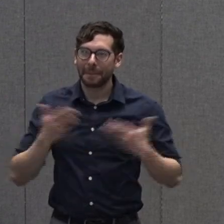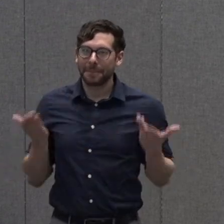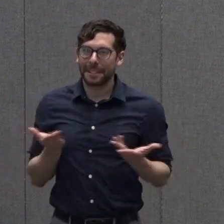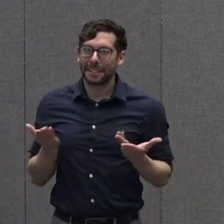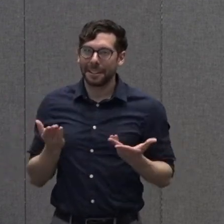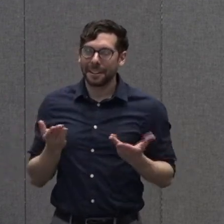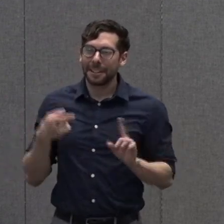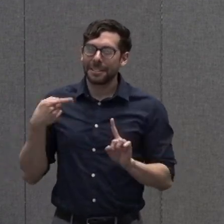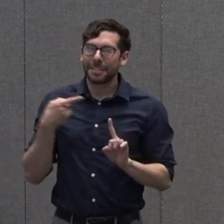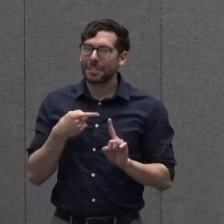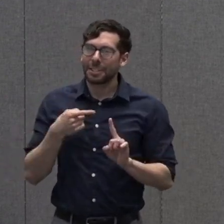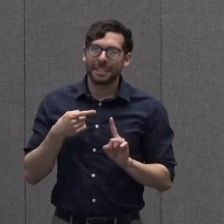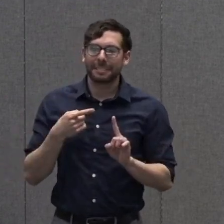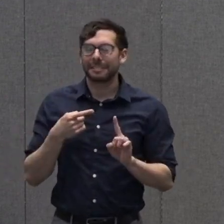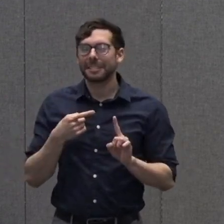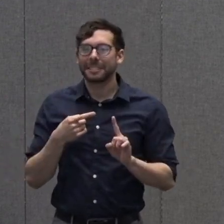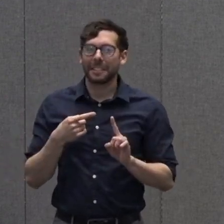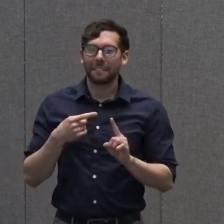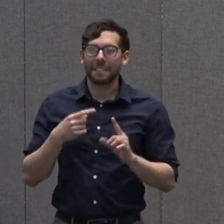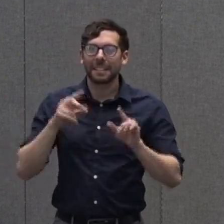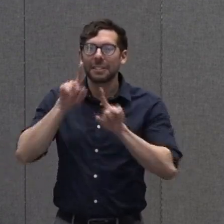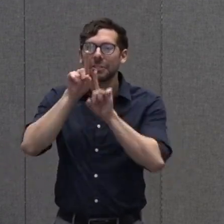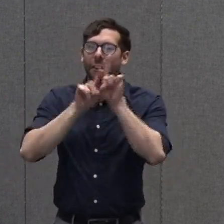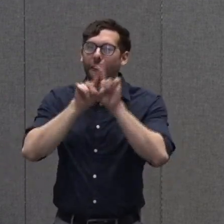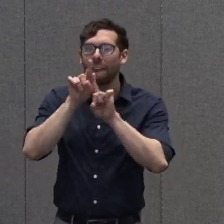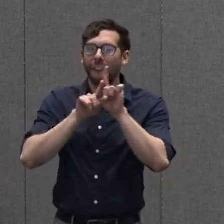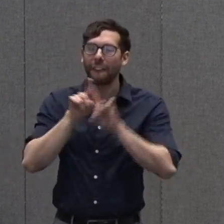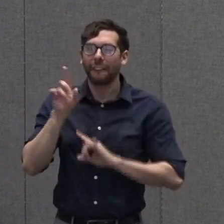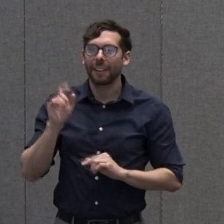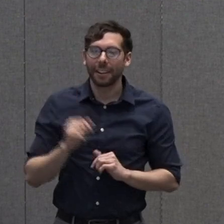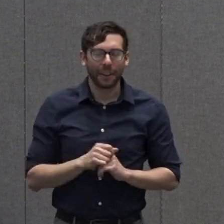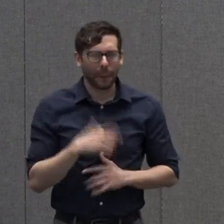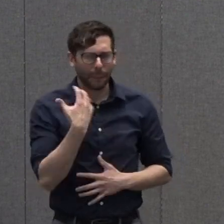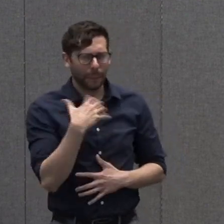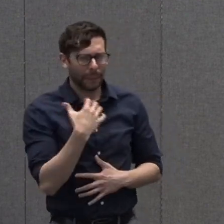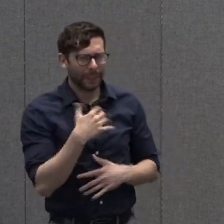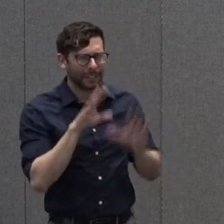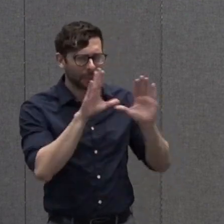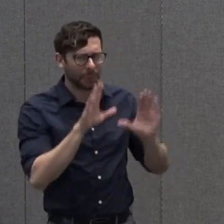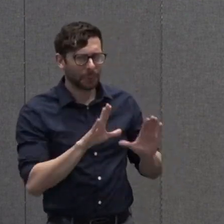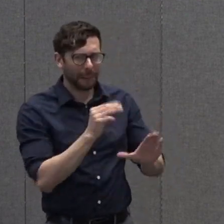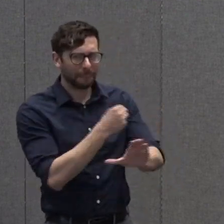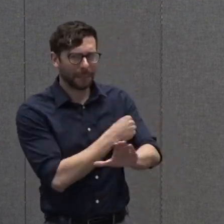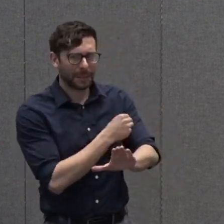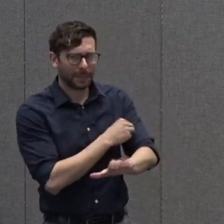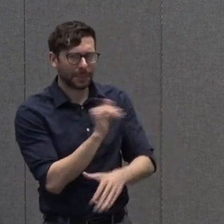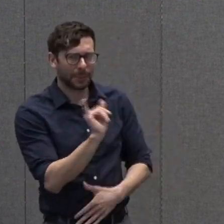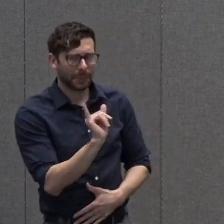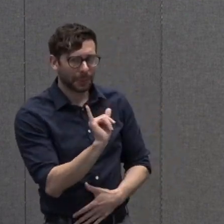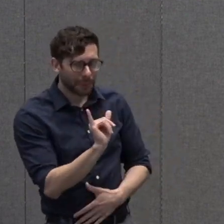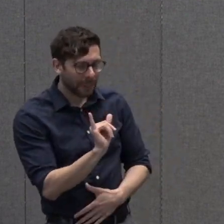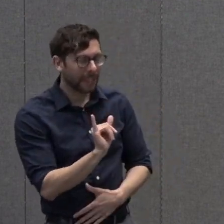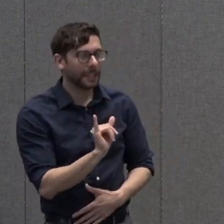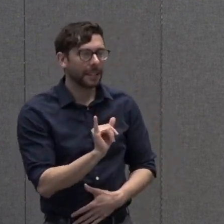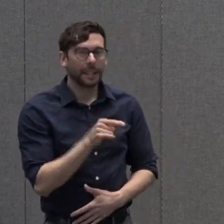She is a star, and she's so muscular. She's really got some great muscles on her. And she's just being real quite,